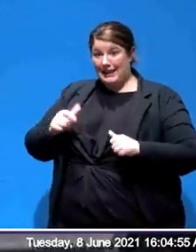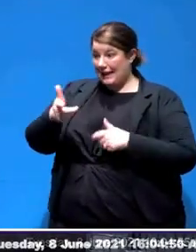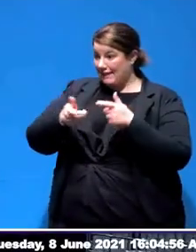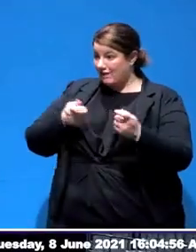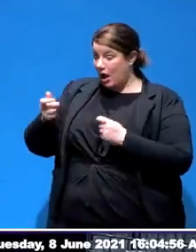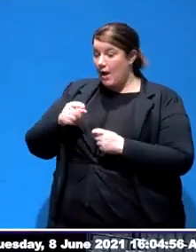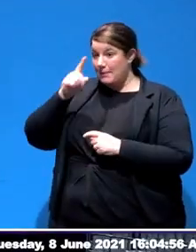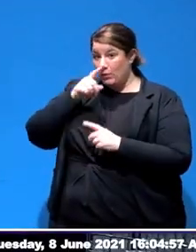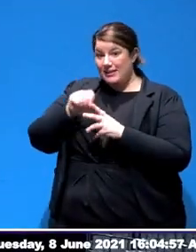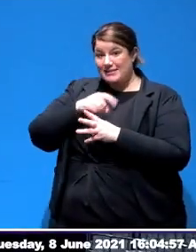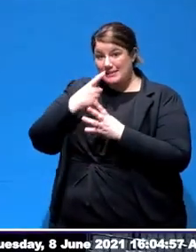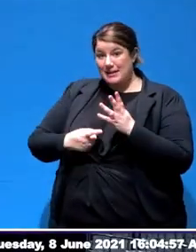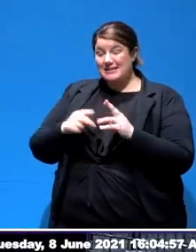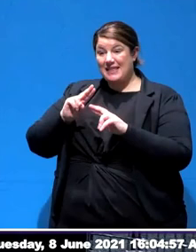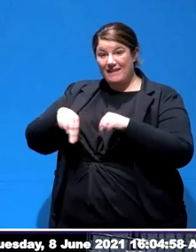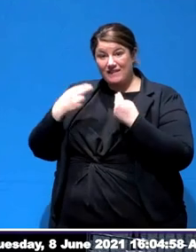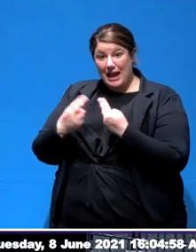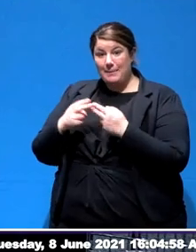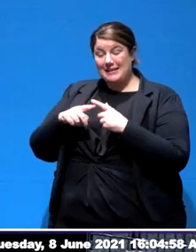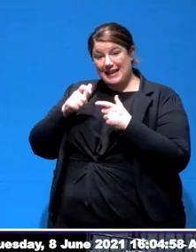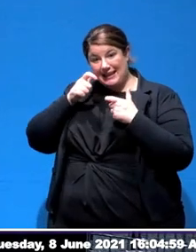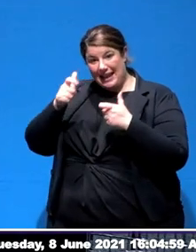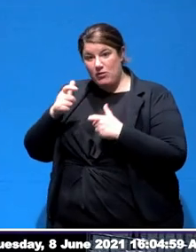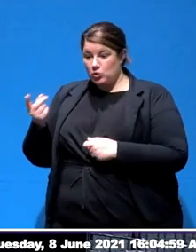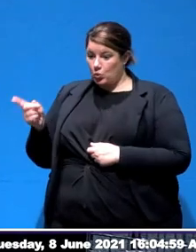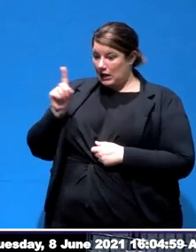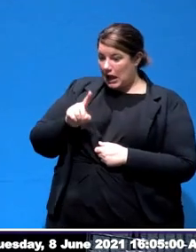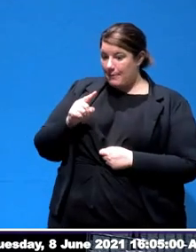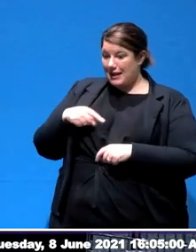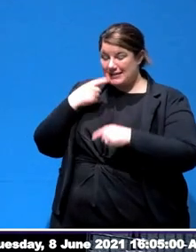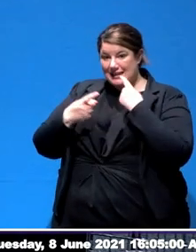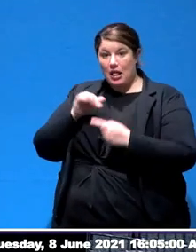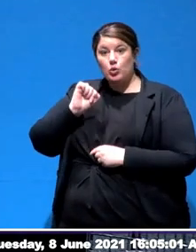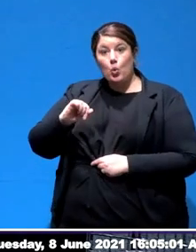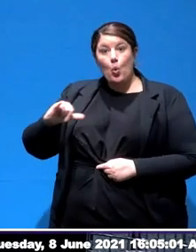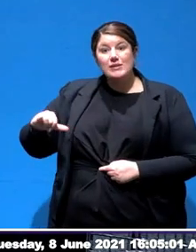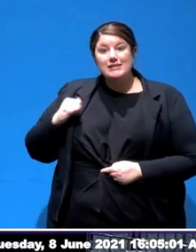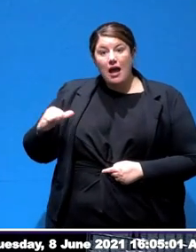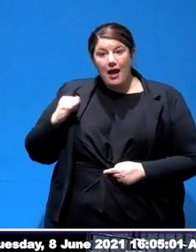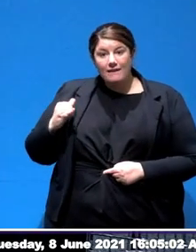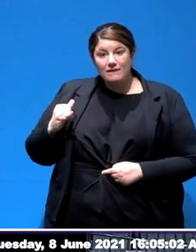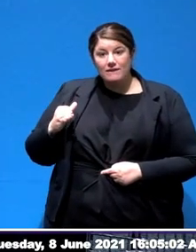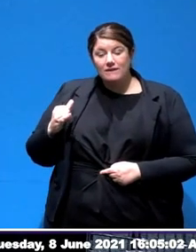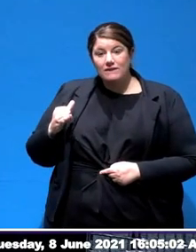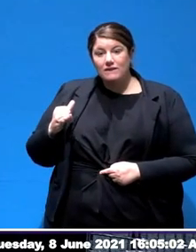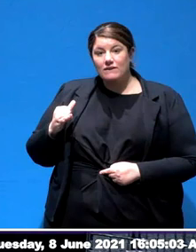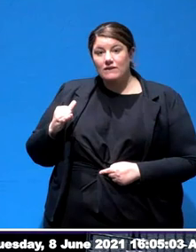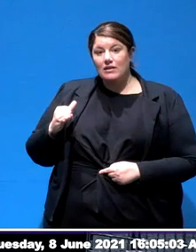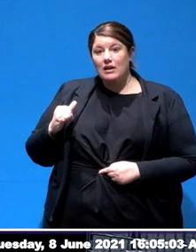families and carers to come and tell your staff about how they perceive what